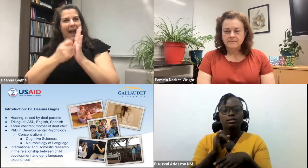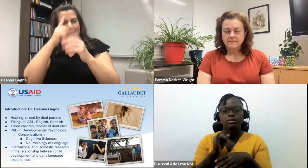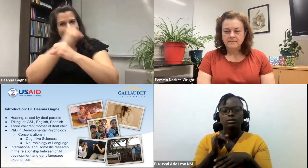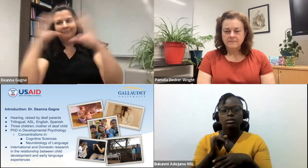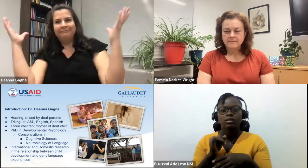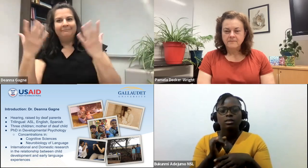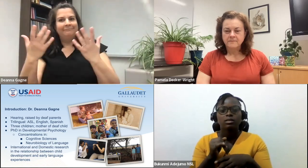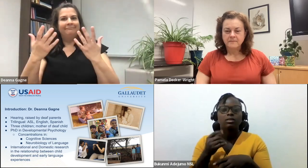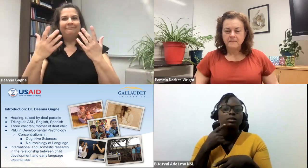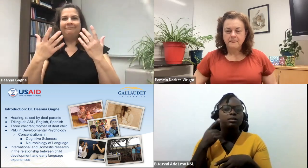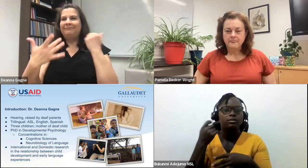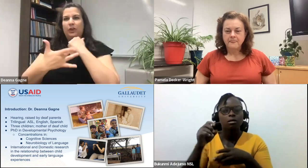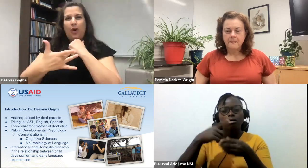So that's quite some time ago.